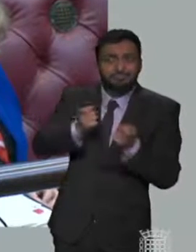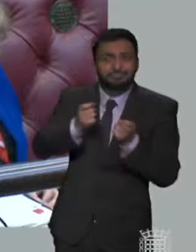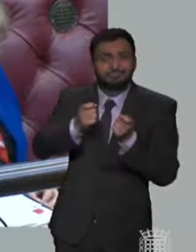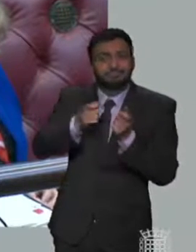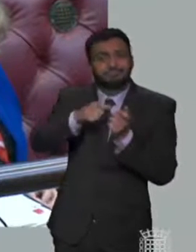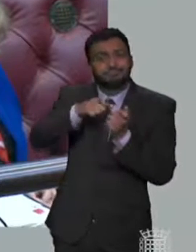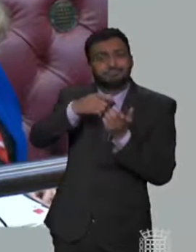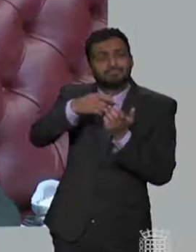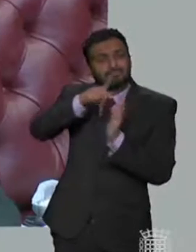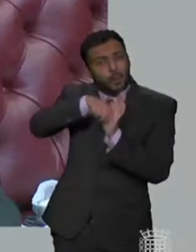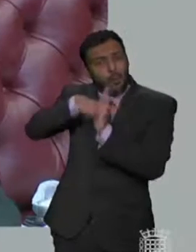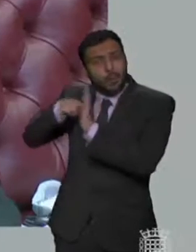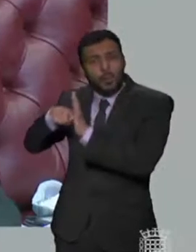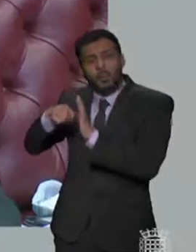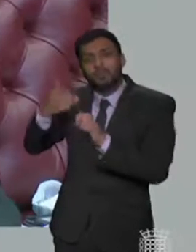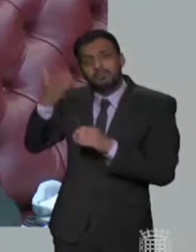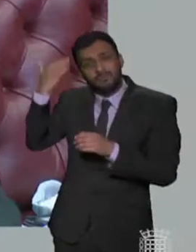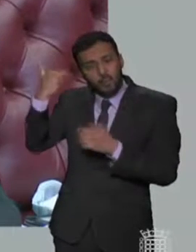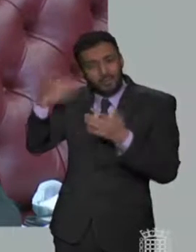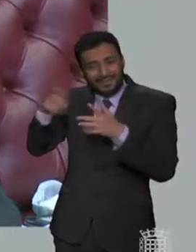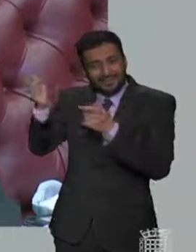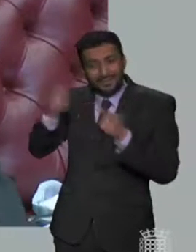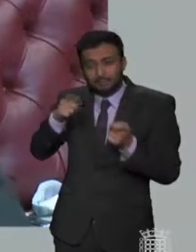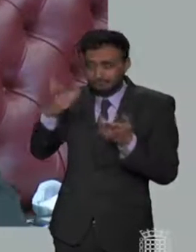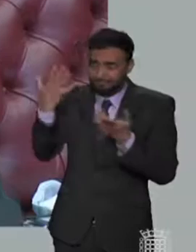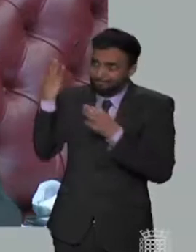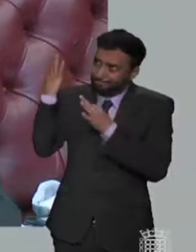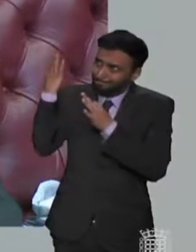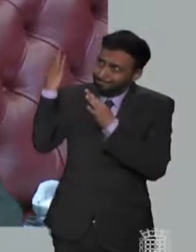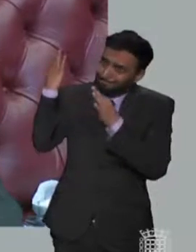long in the tooth coming but we've got there in the end and that's why we must make sure this bill